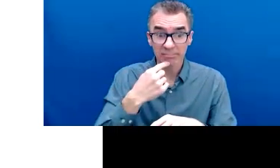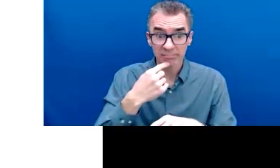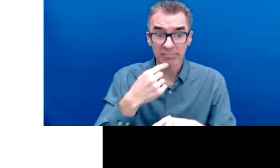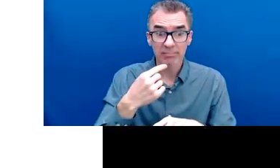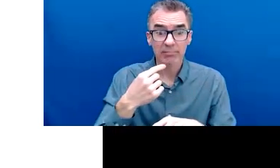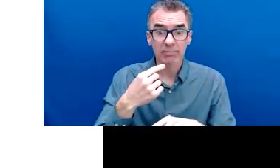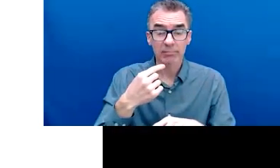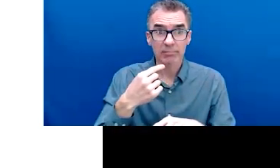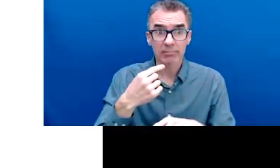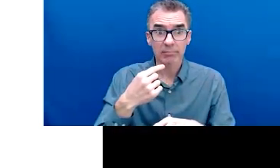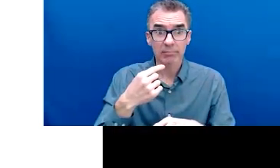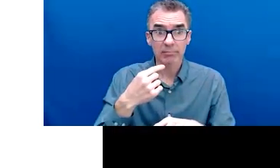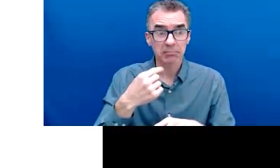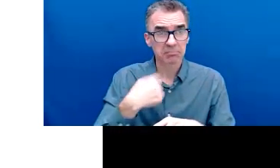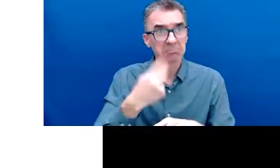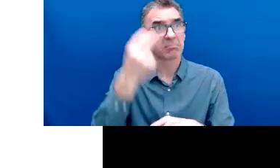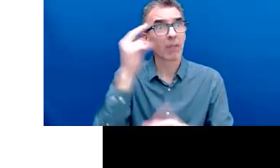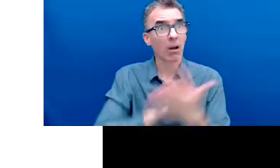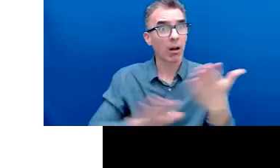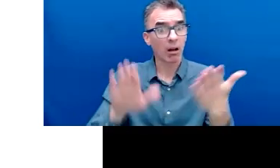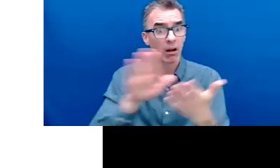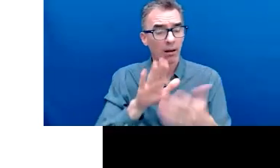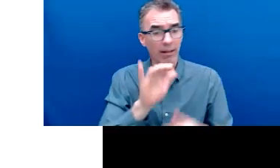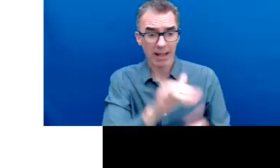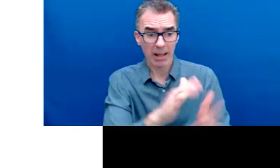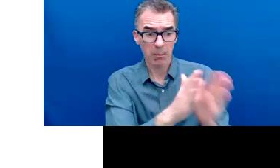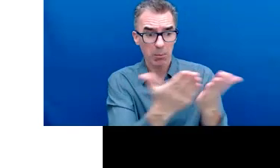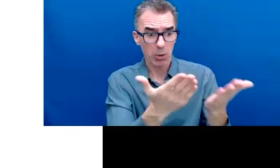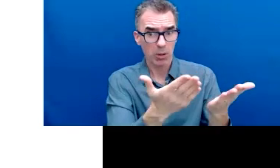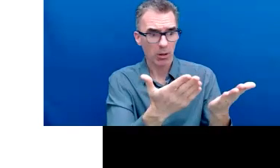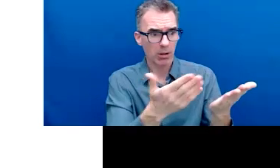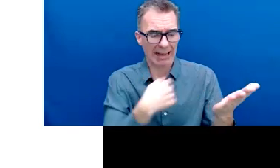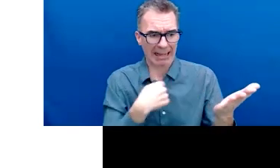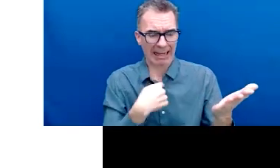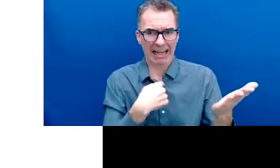they didn't purchase a textbook because it was too expensive. Okay.